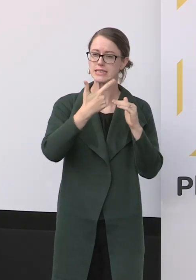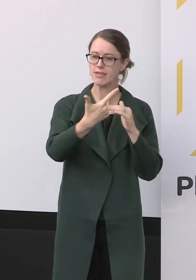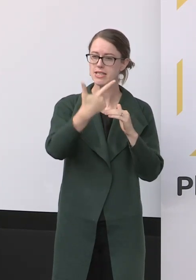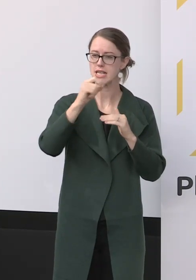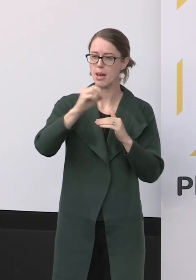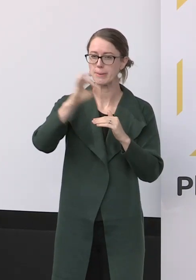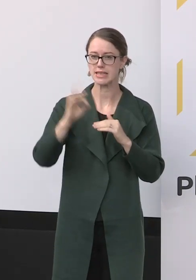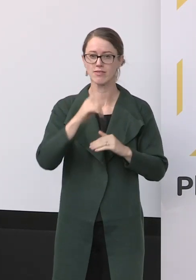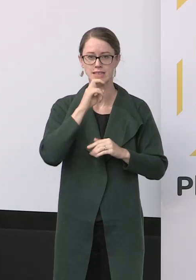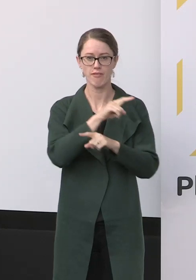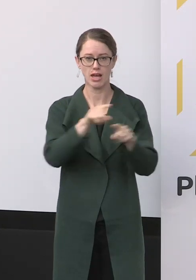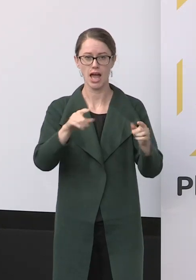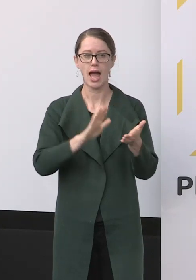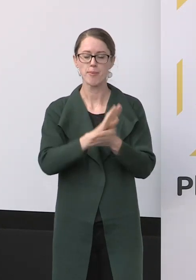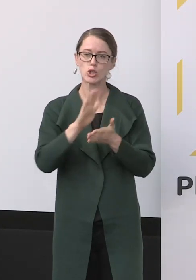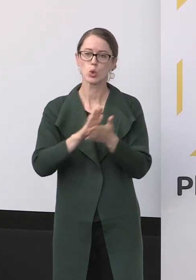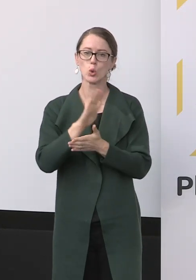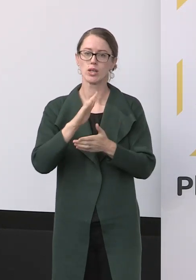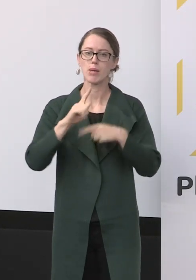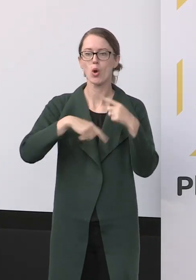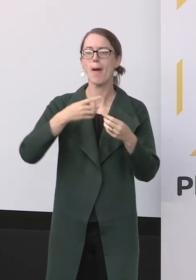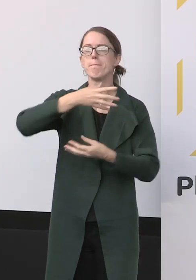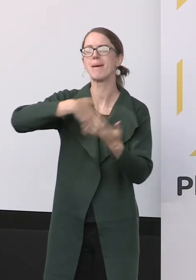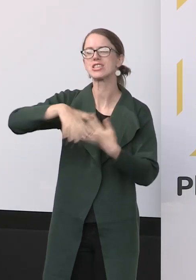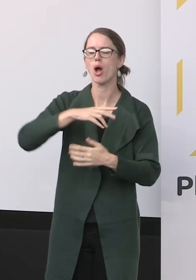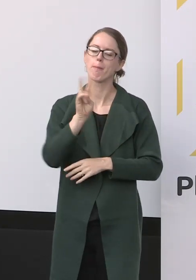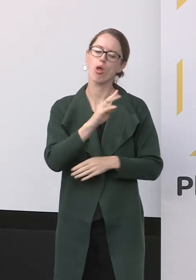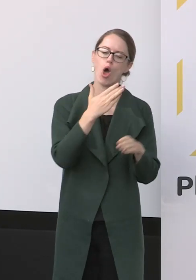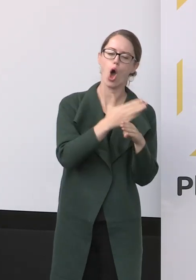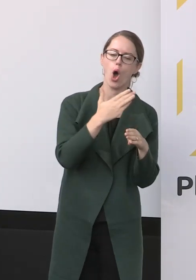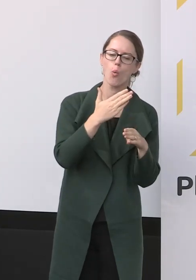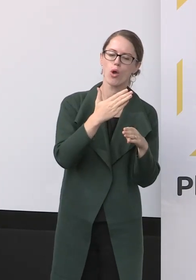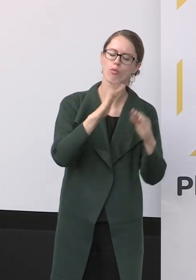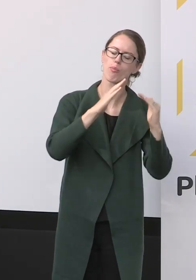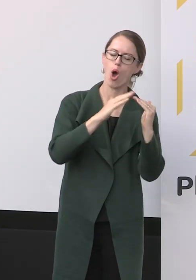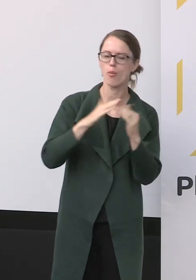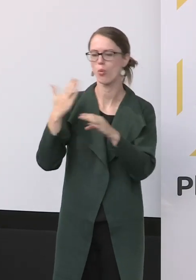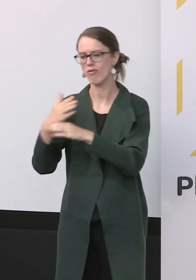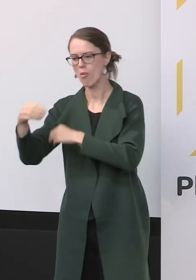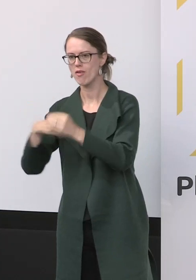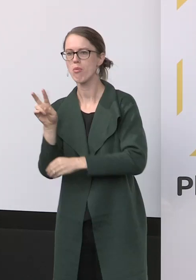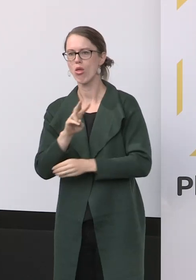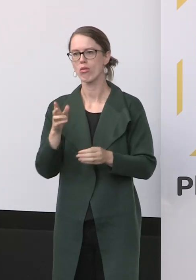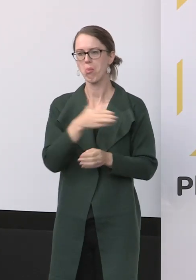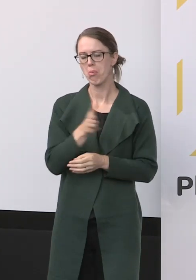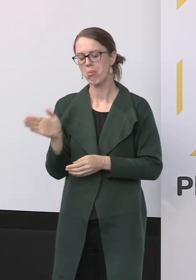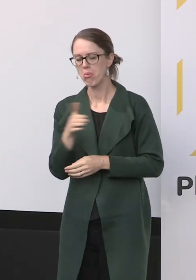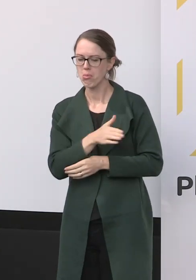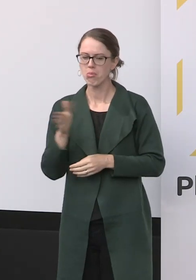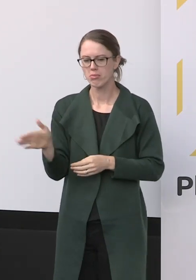arrangements that were put in place in Alert Level 4. Over 70% of staff would be happy to